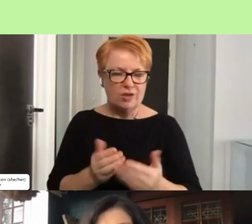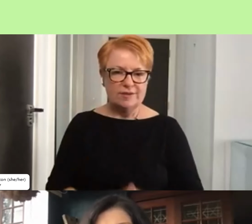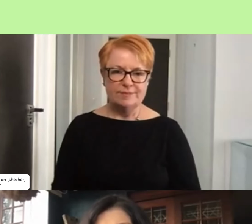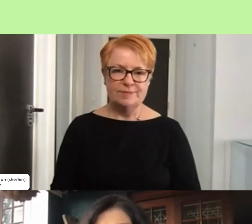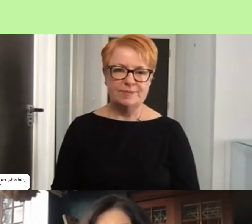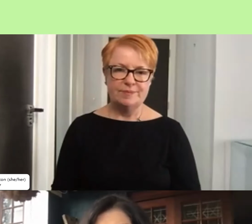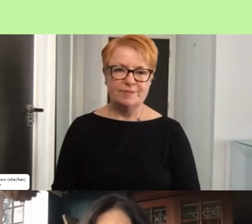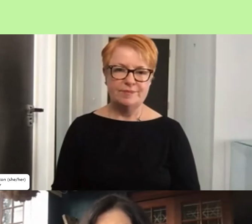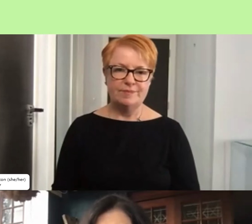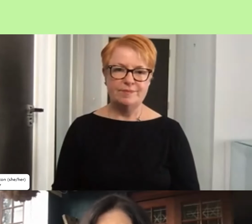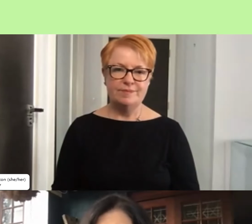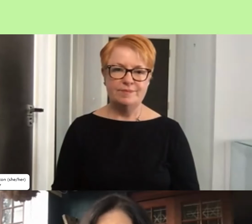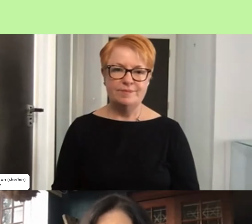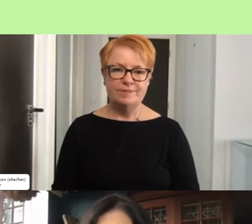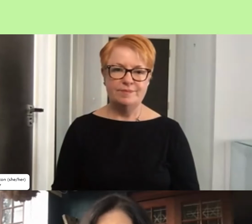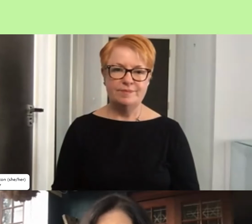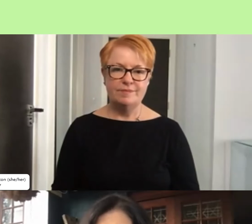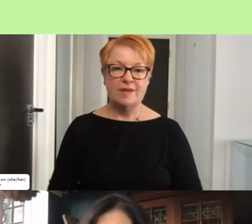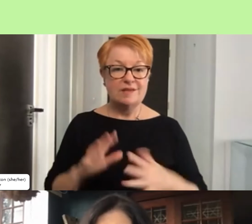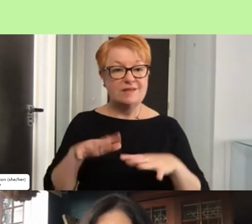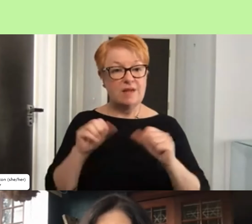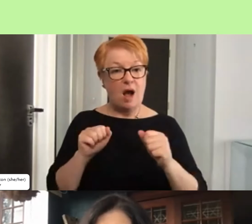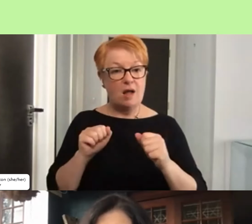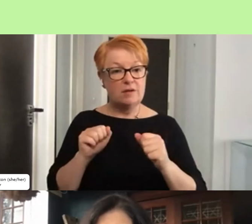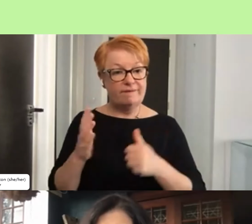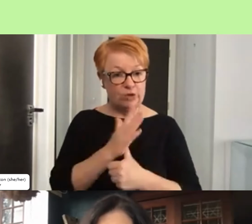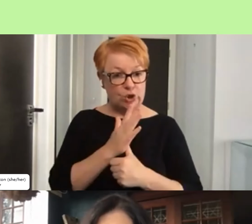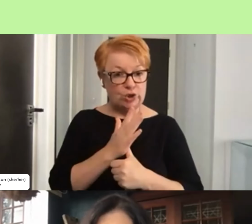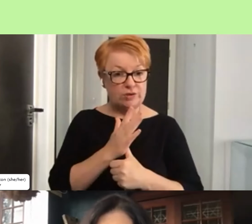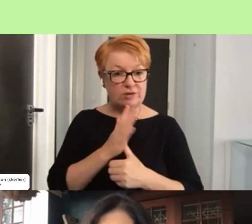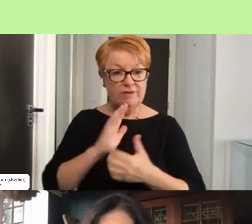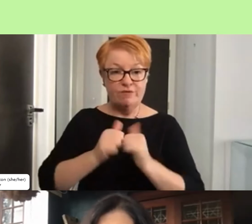So, I started with my friend’s circles, you know, my immediate circles, like,